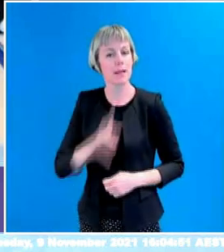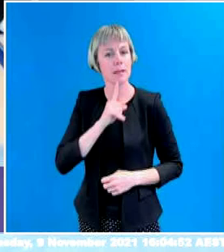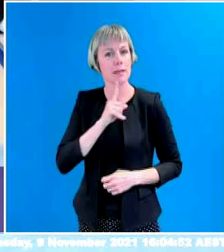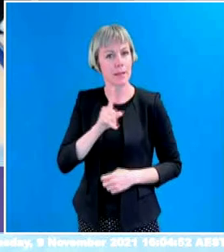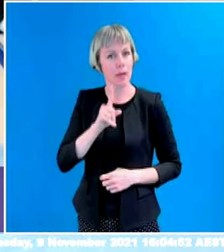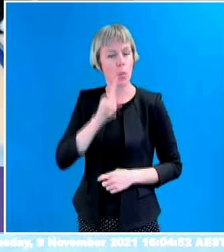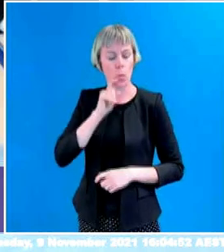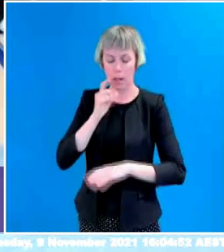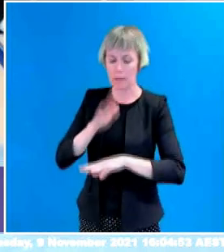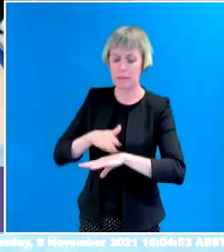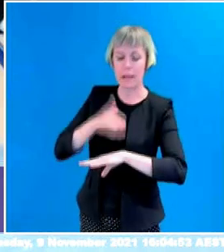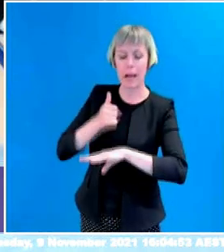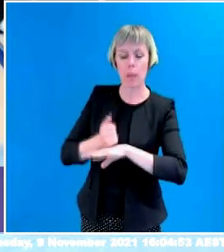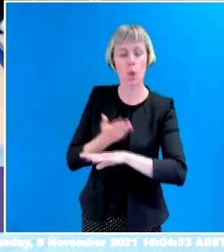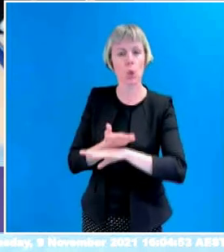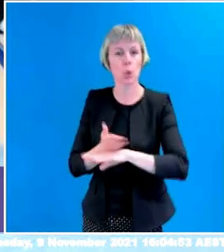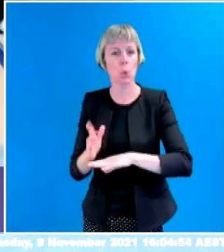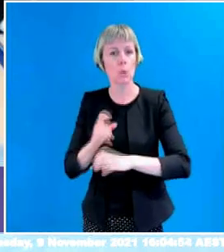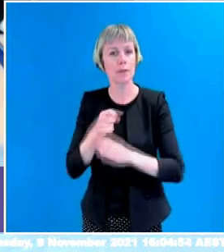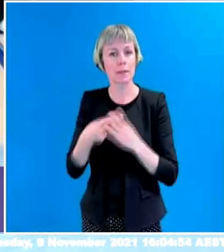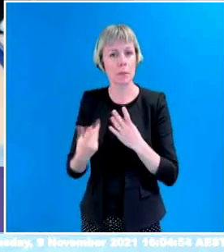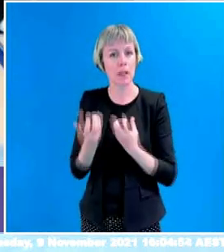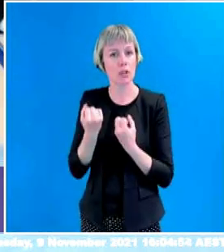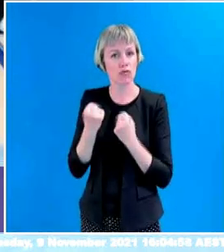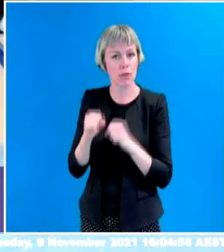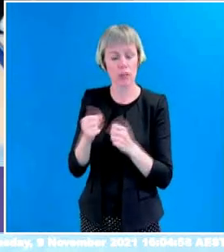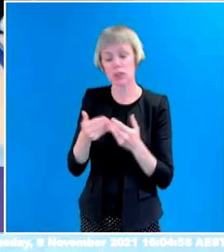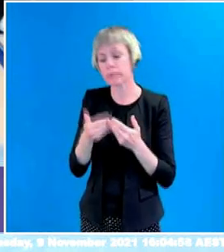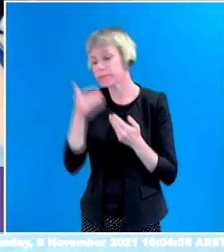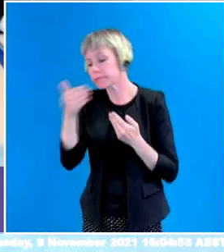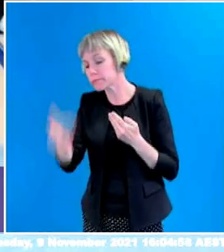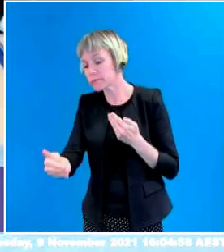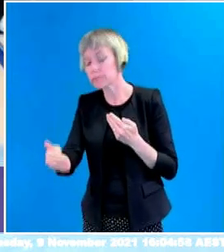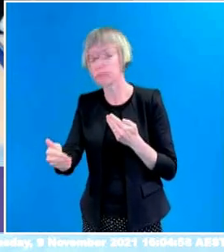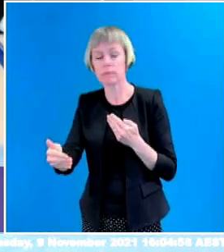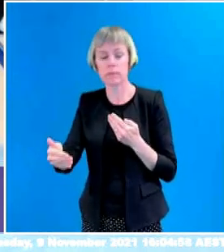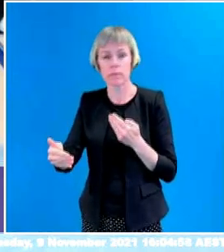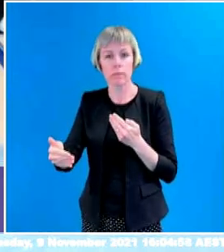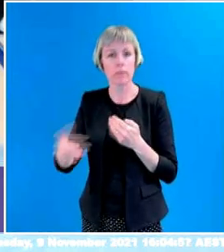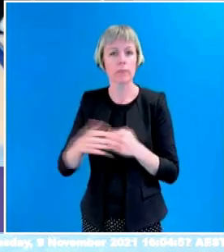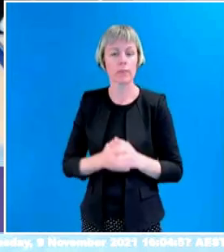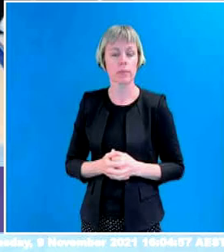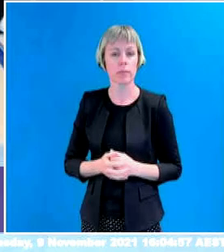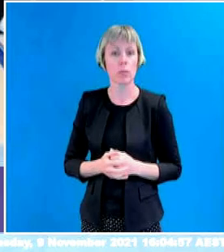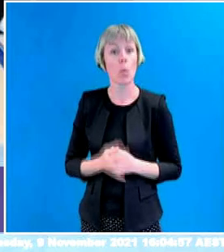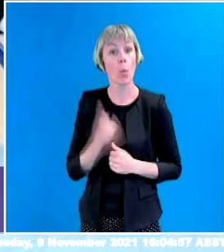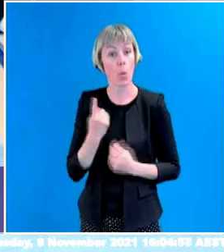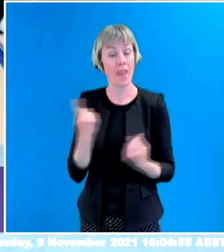Strategy to be developed. One of those particular things that was commissioned was for the